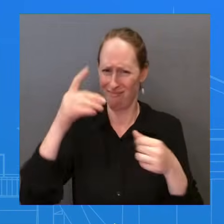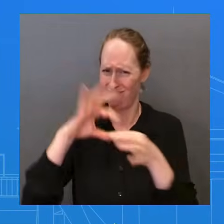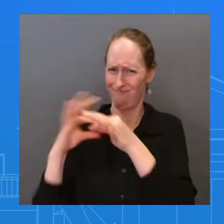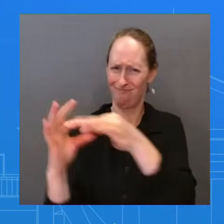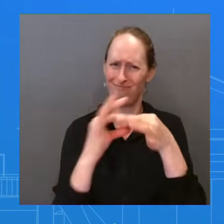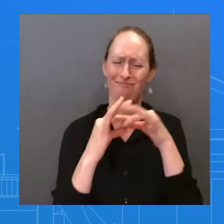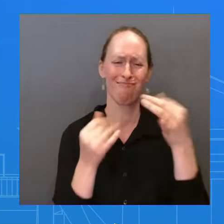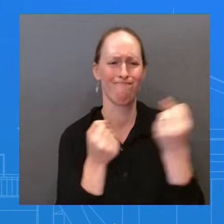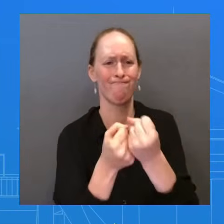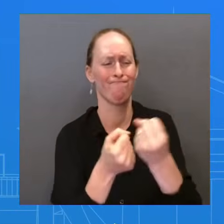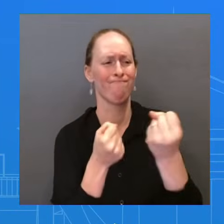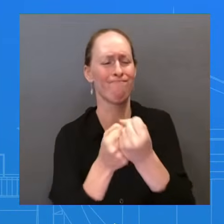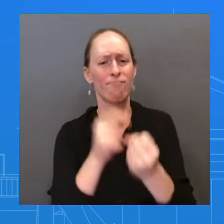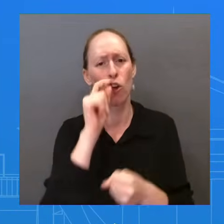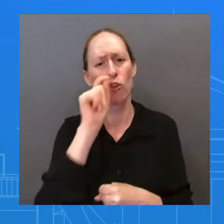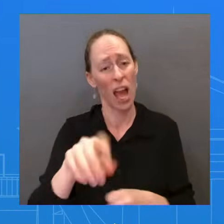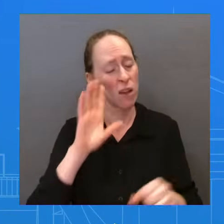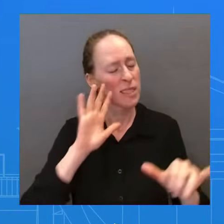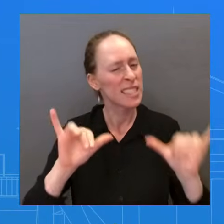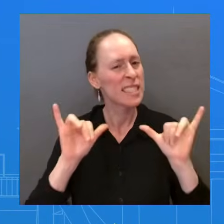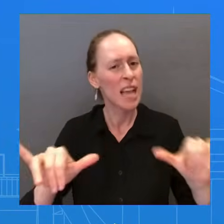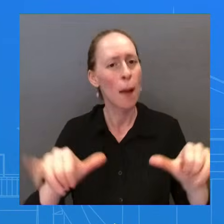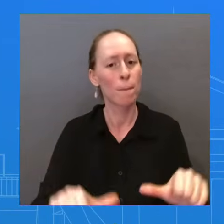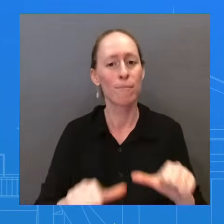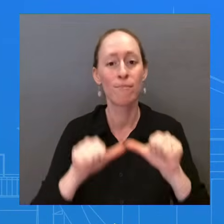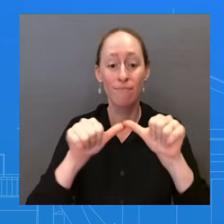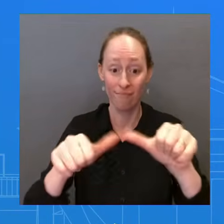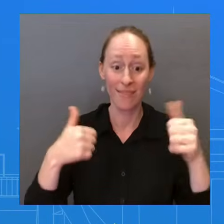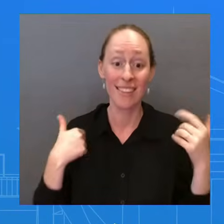Ms. Jean-Pierre: All right. Okay, go ahead, Kristen. The Press: Thank you so much.